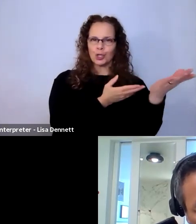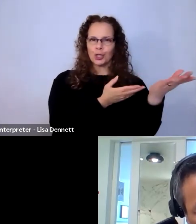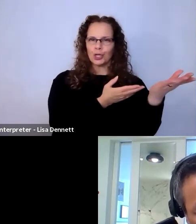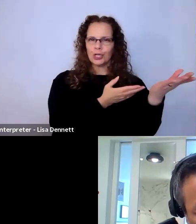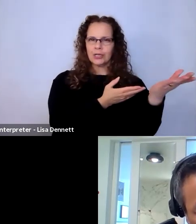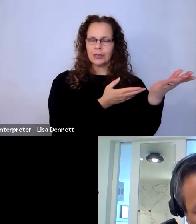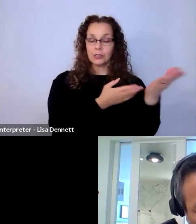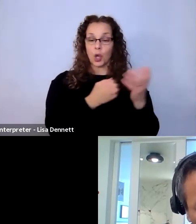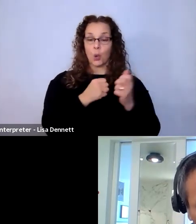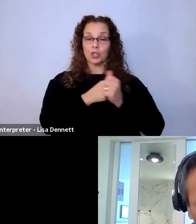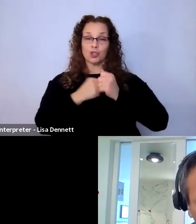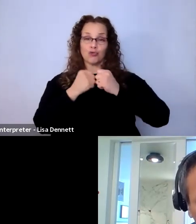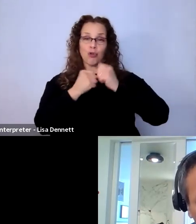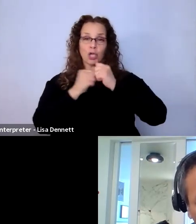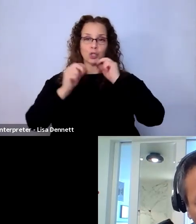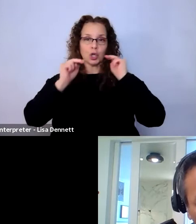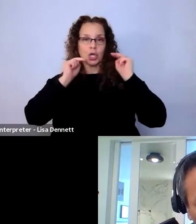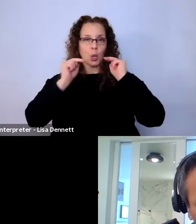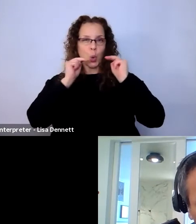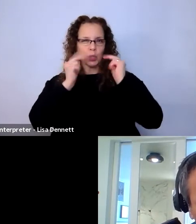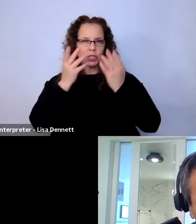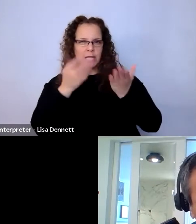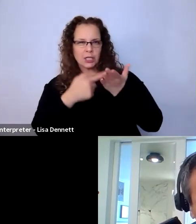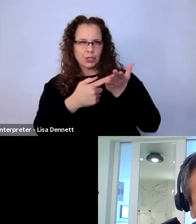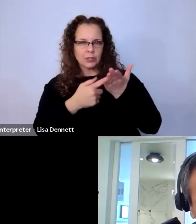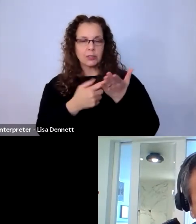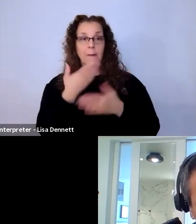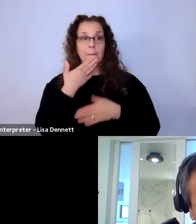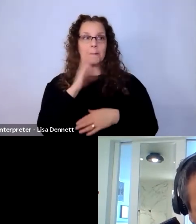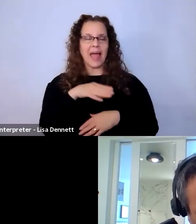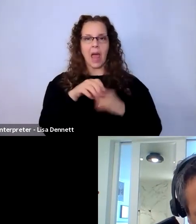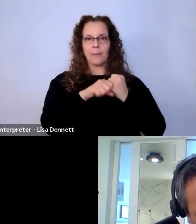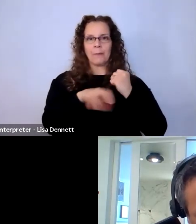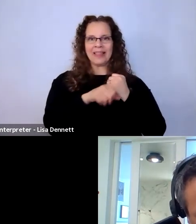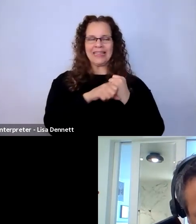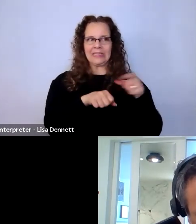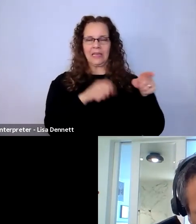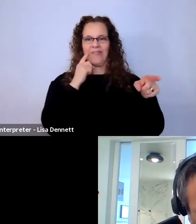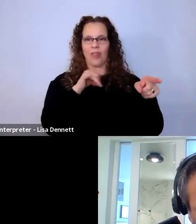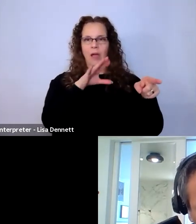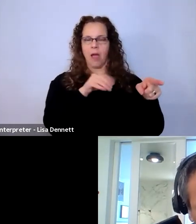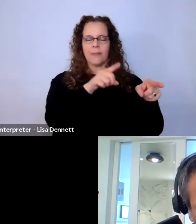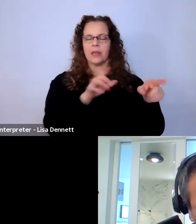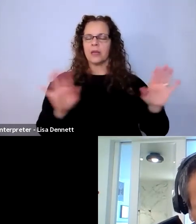negotiation, instead of all this bad PR laney connects up the the.